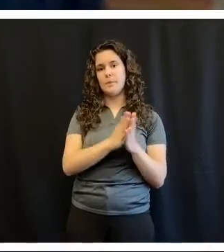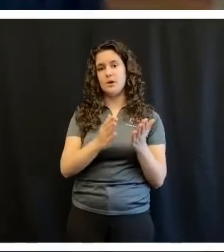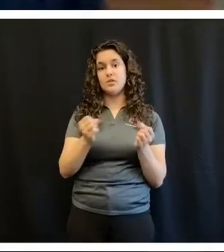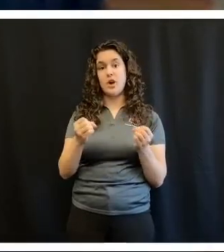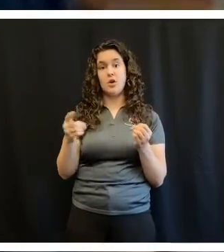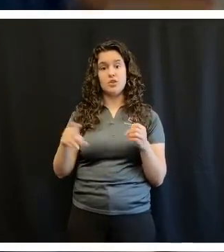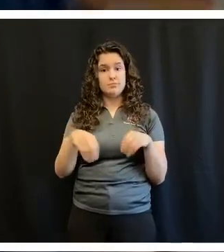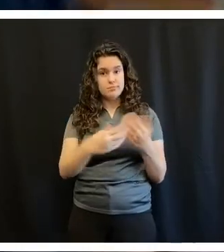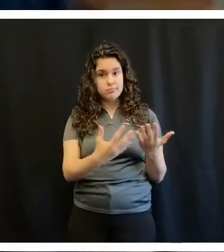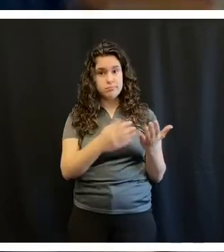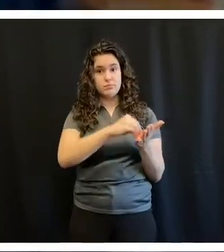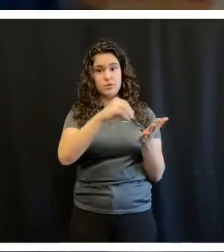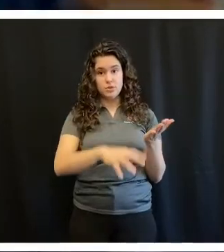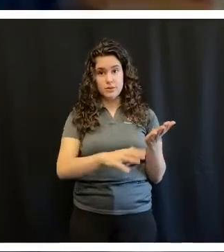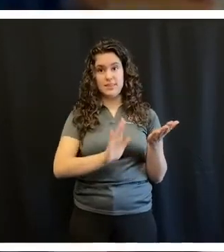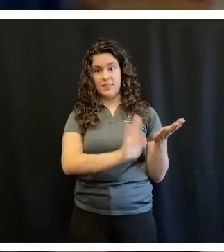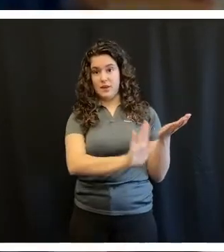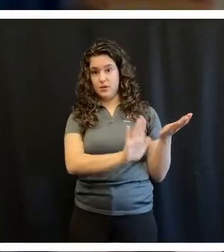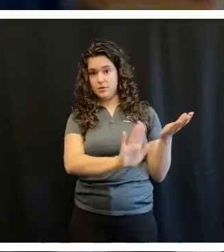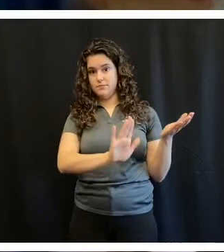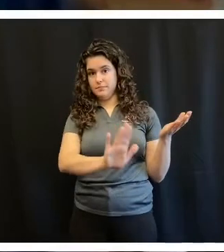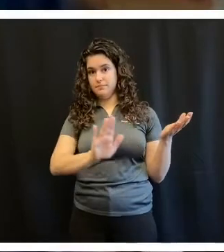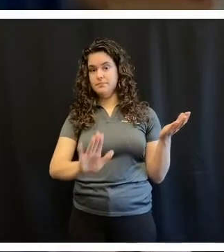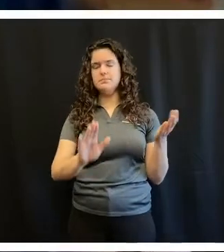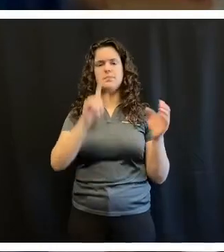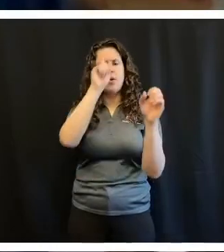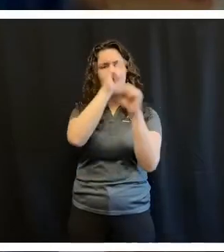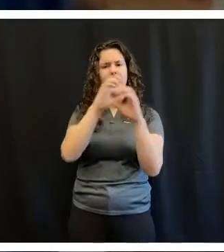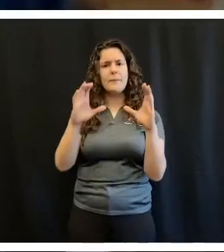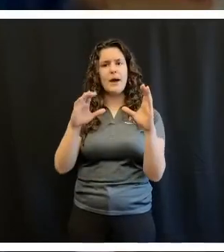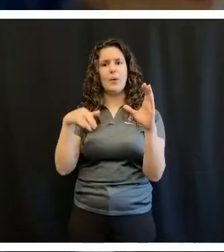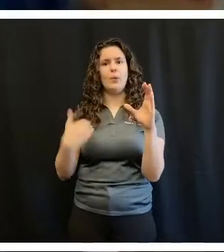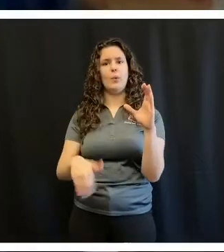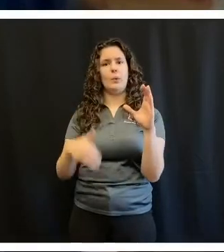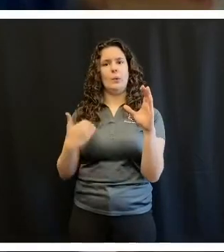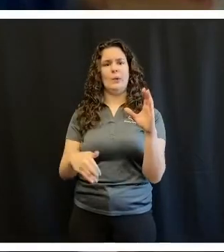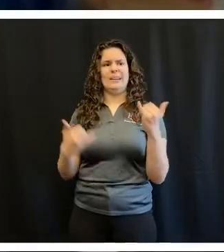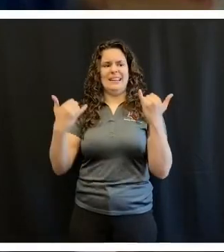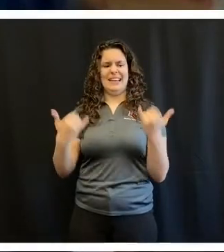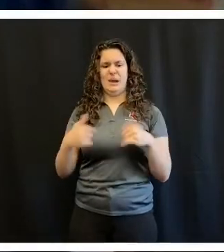"Think about this amazing period "that we're living in right now.